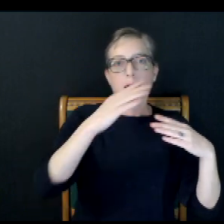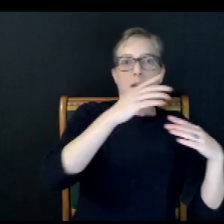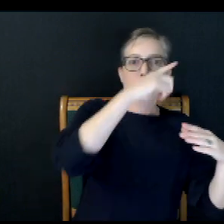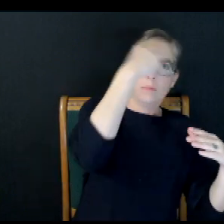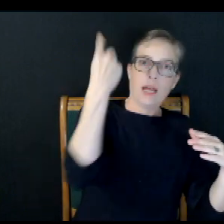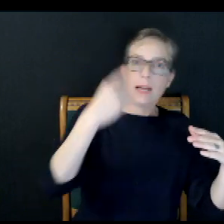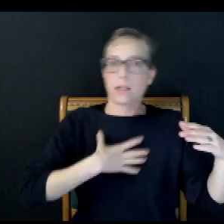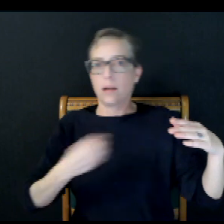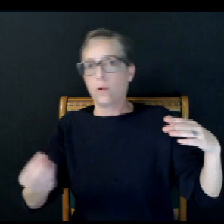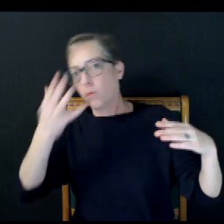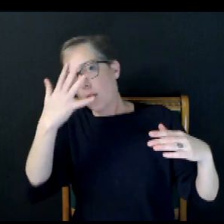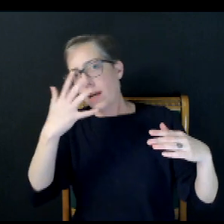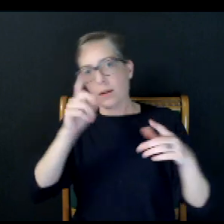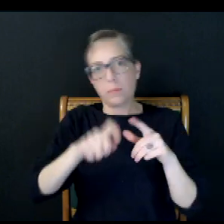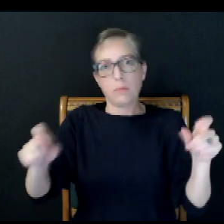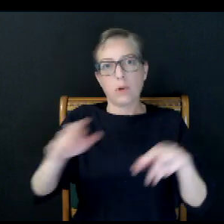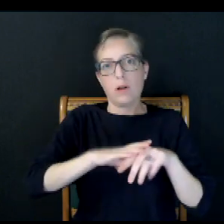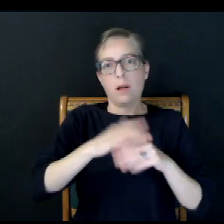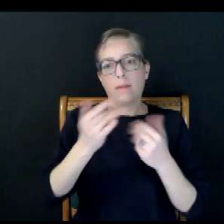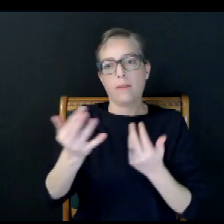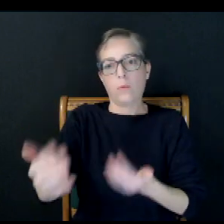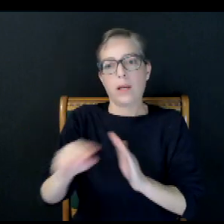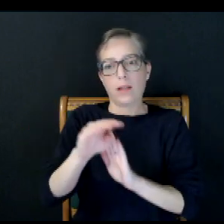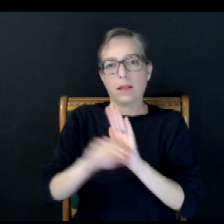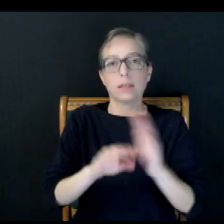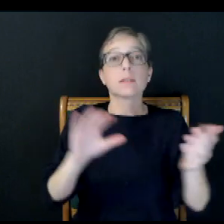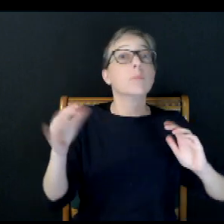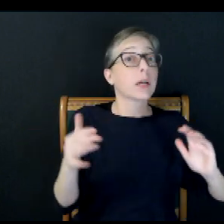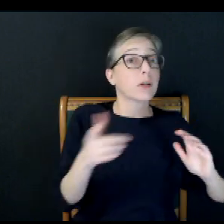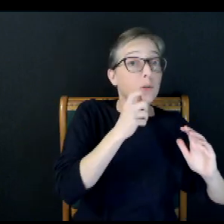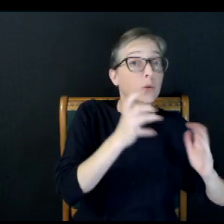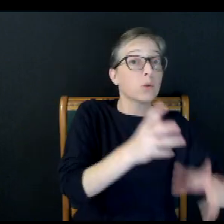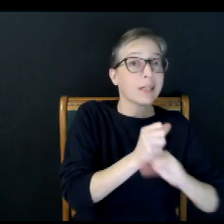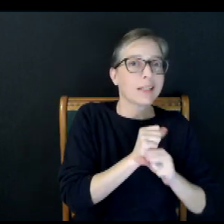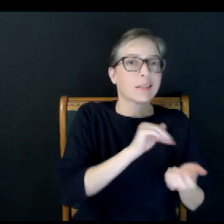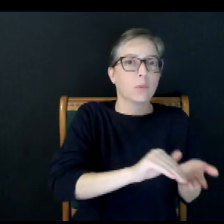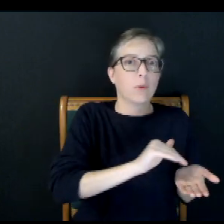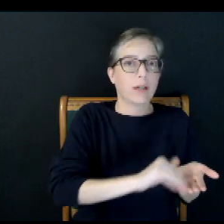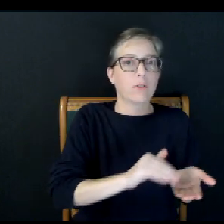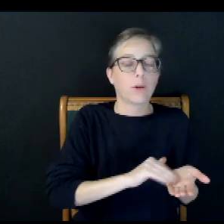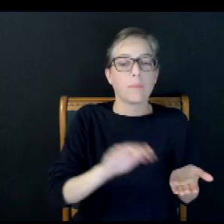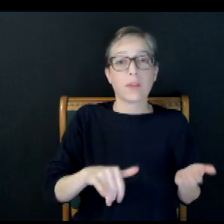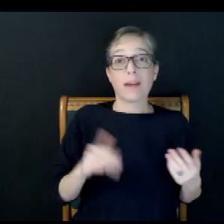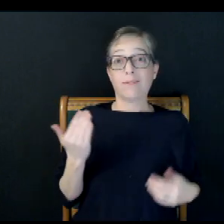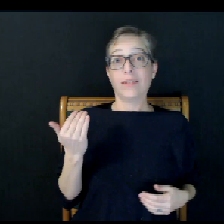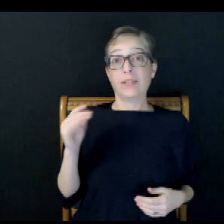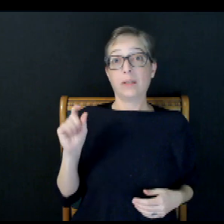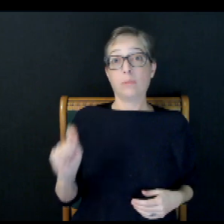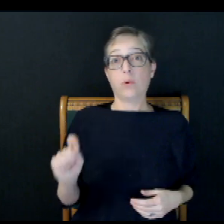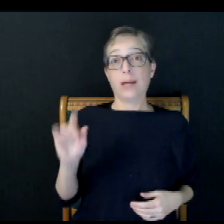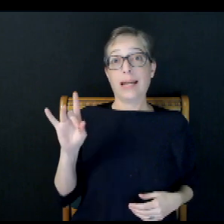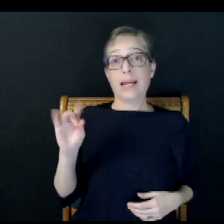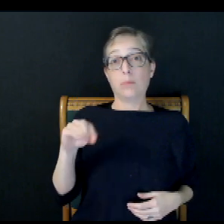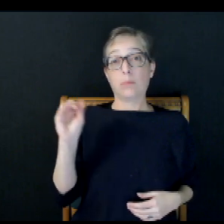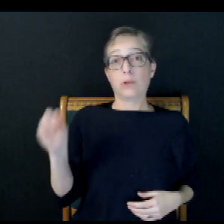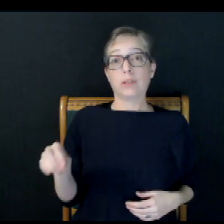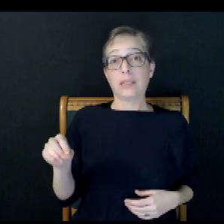versus those that are receiving a waiver, and that 15.28% disparity is in favor of white recipients.